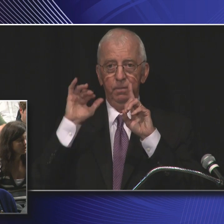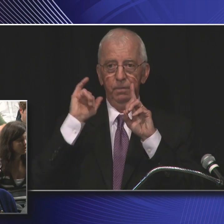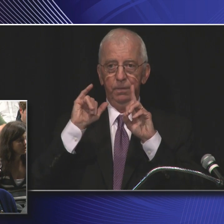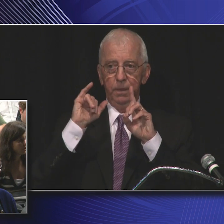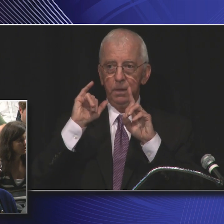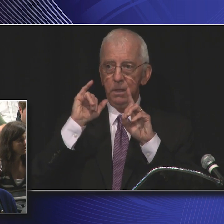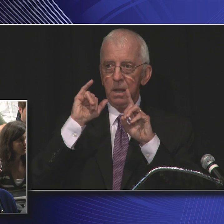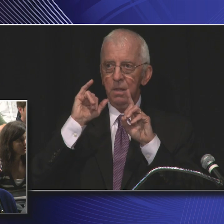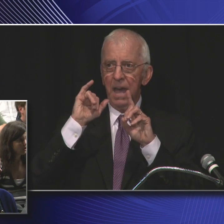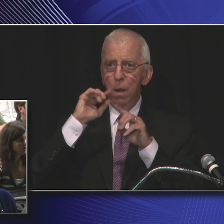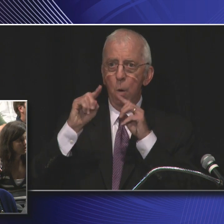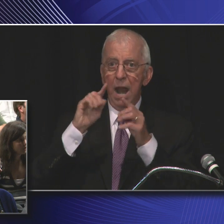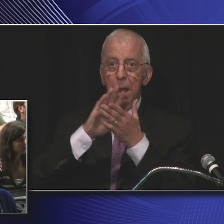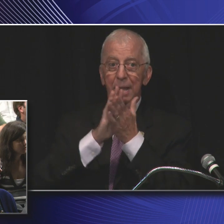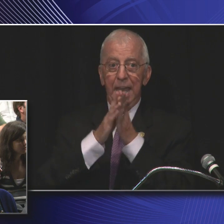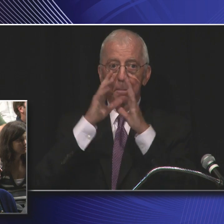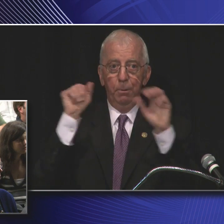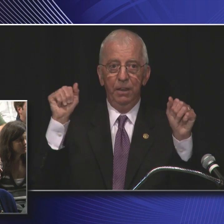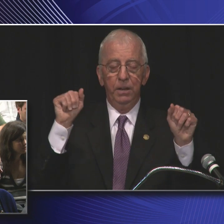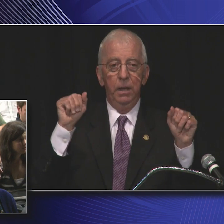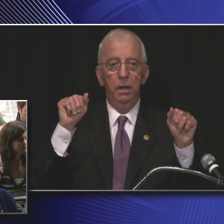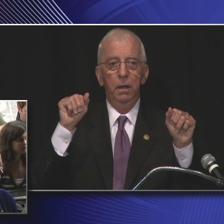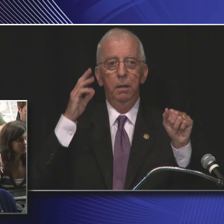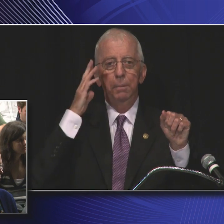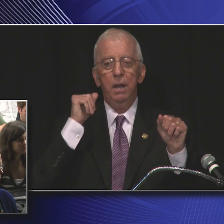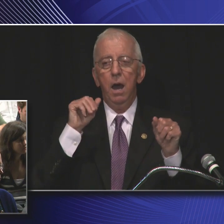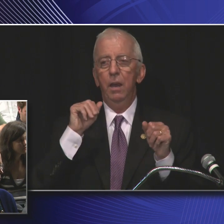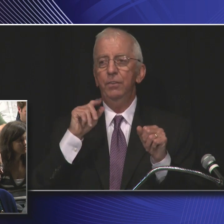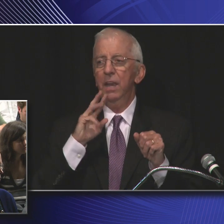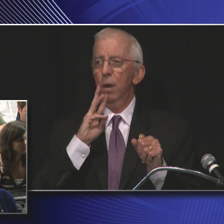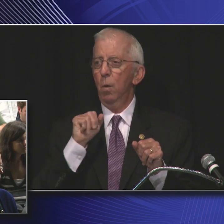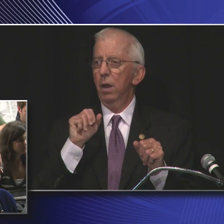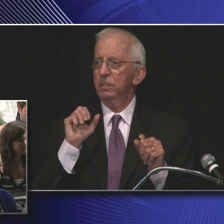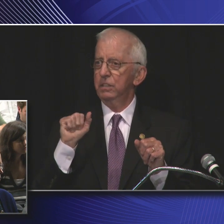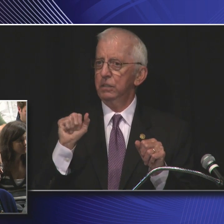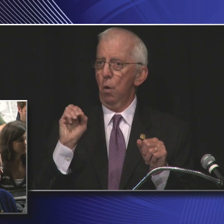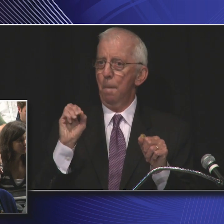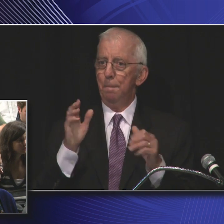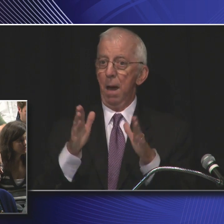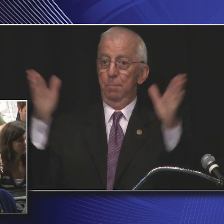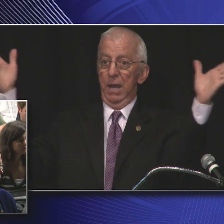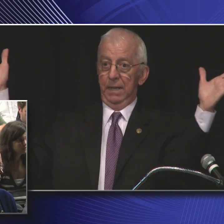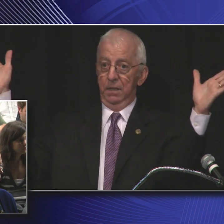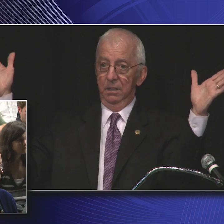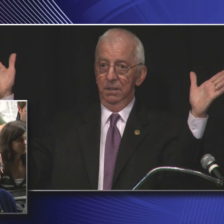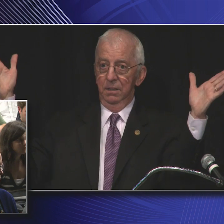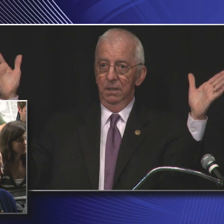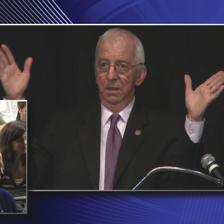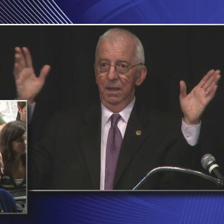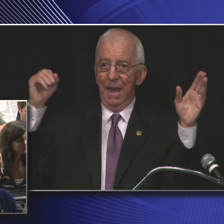that when I became President, because it was so public